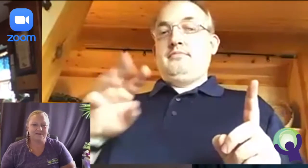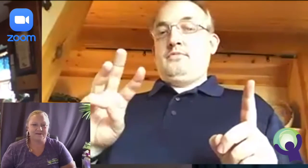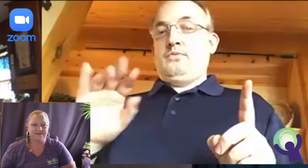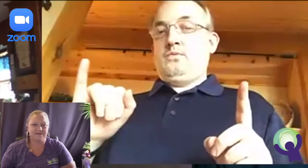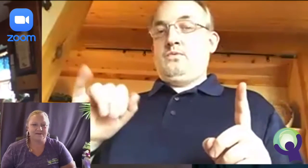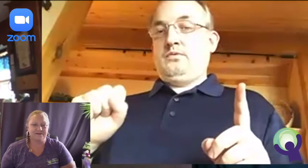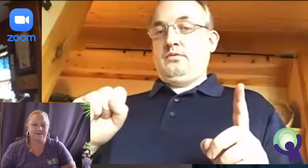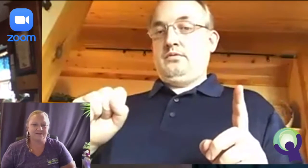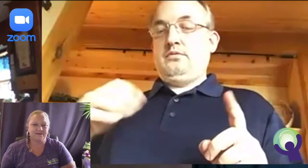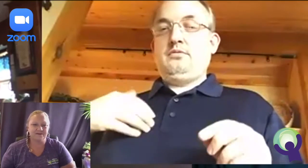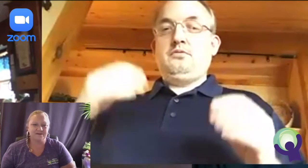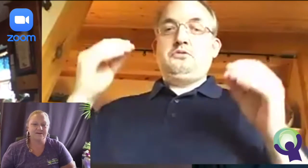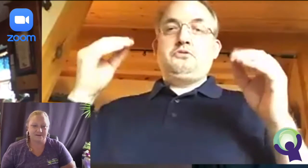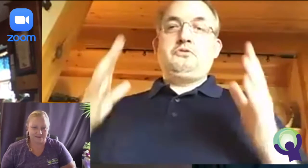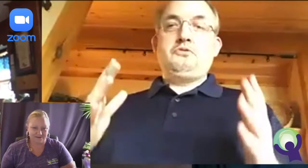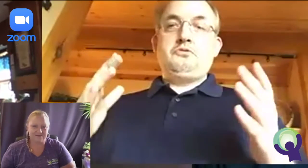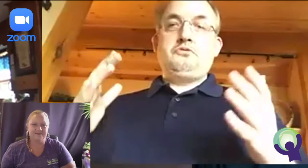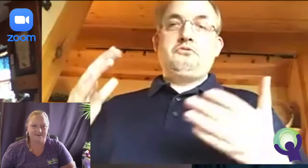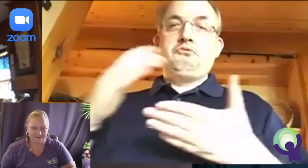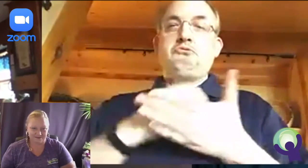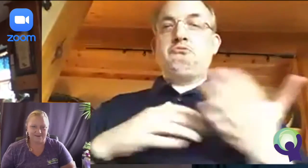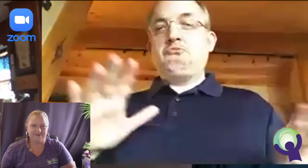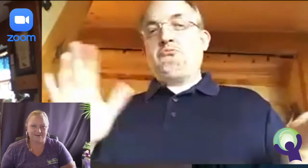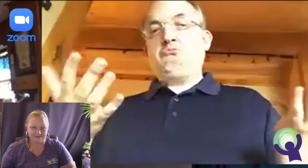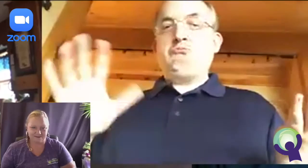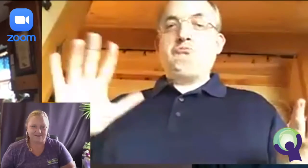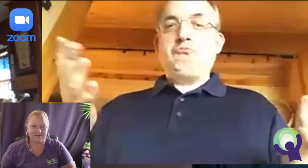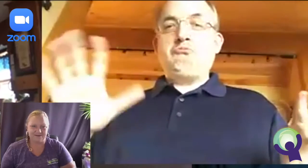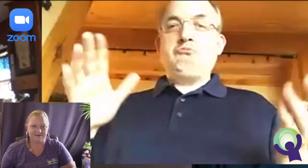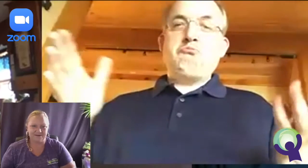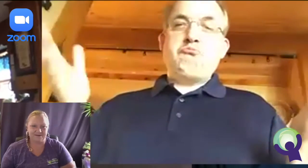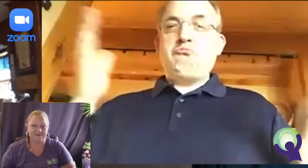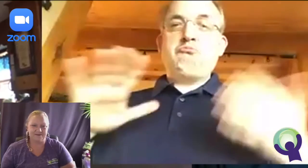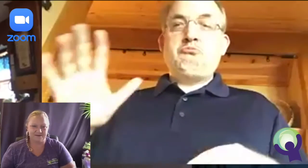been on my mind lately actually. When I lived in Wisconsin as a teacher, I earned